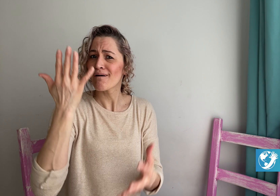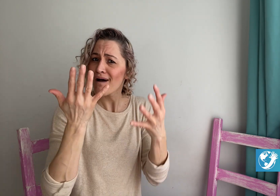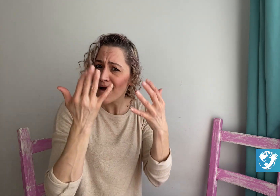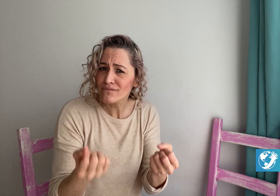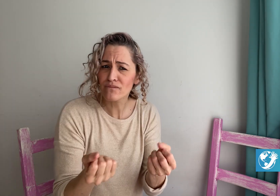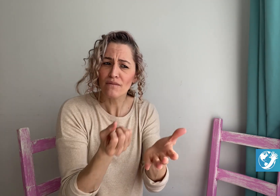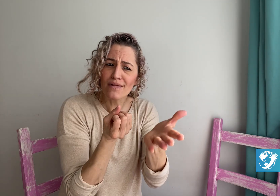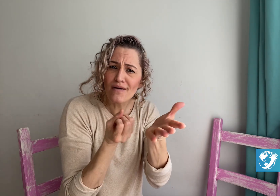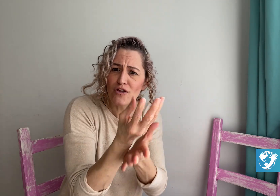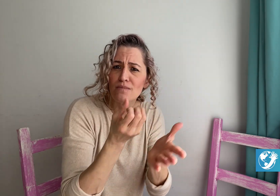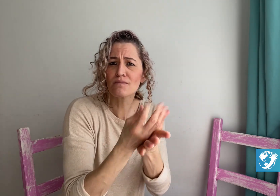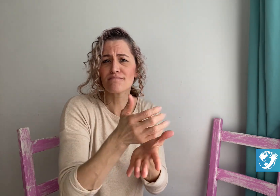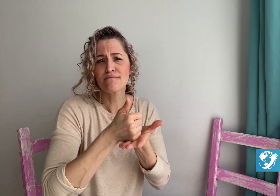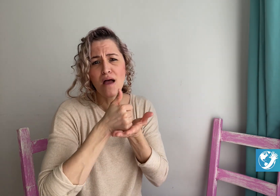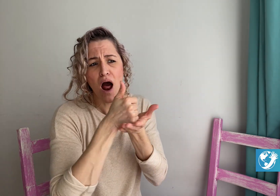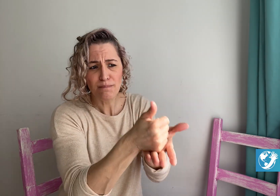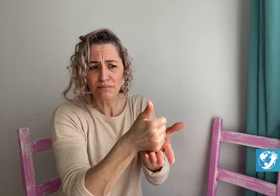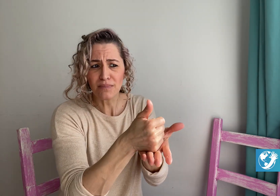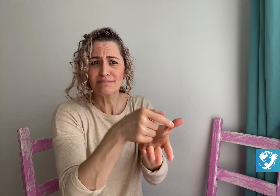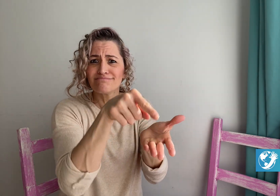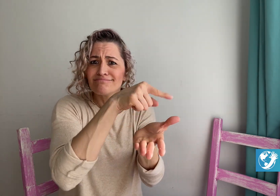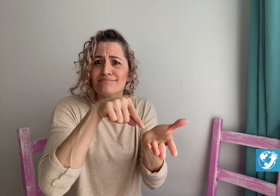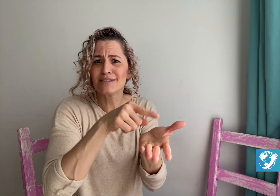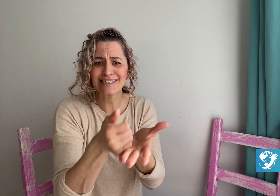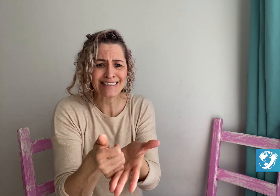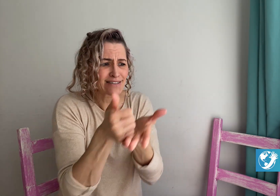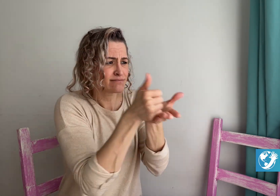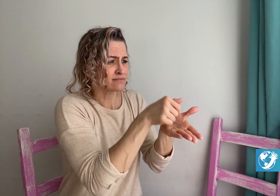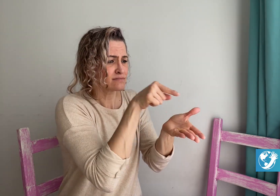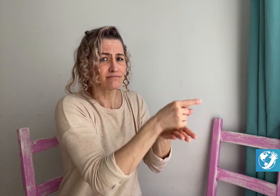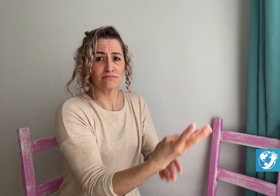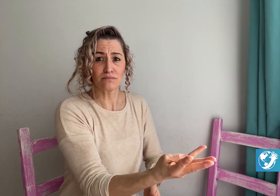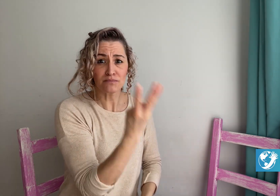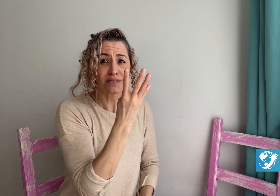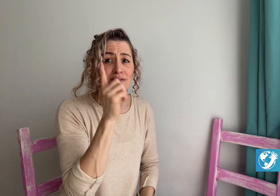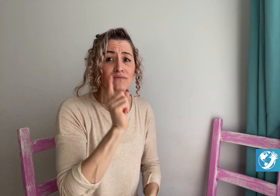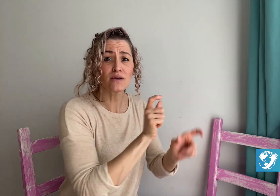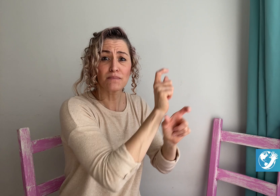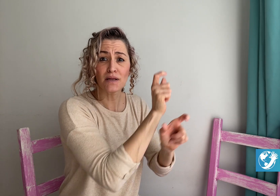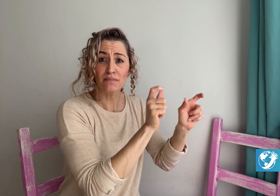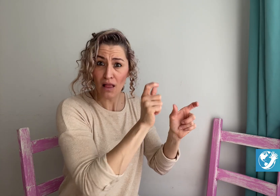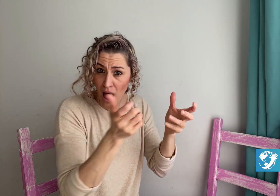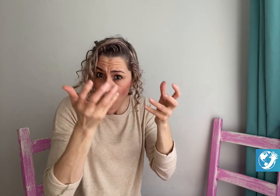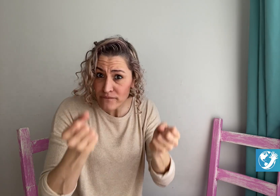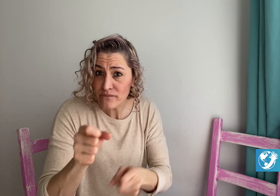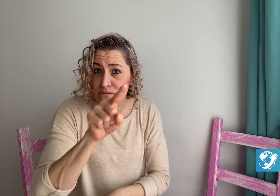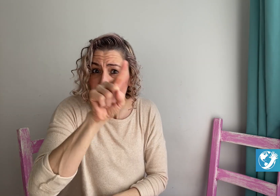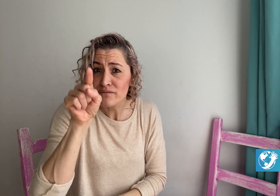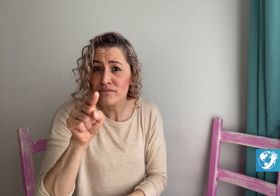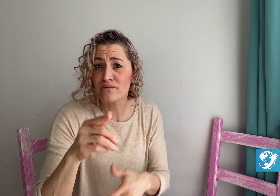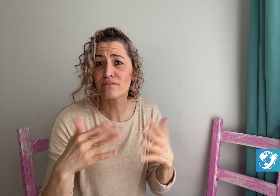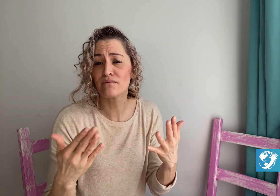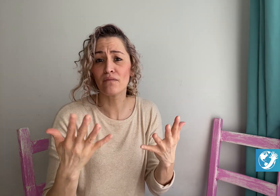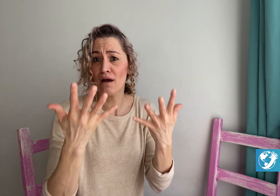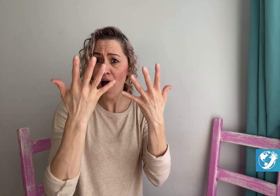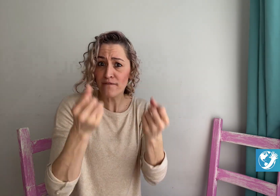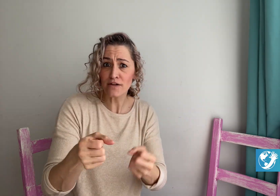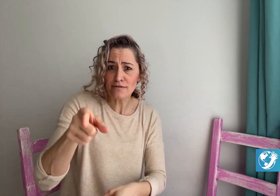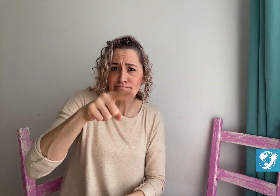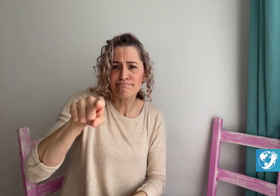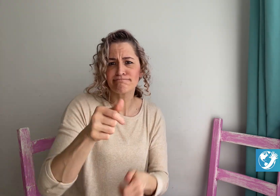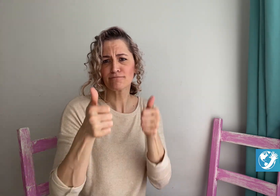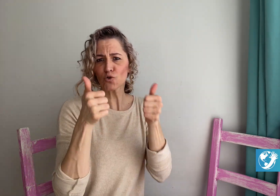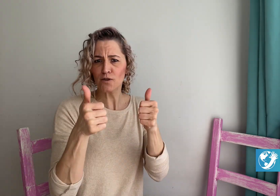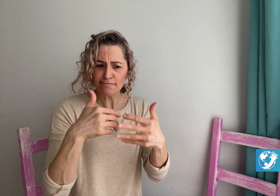Do you know of any resources for prisoners who are Deaf?